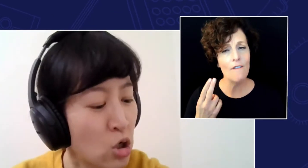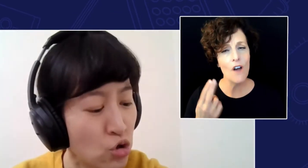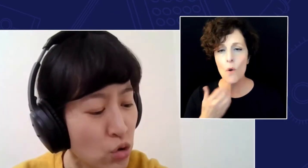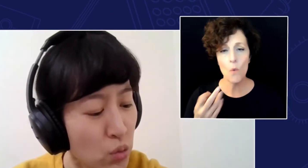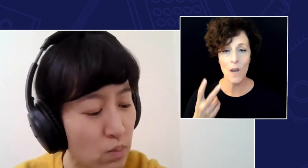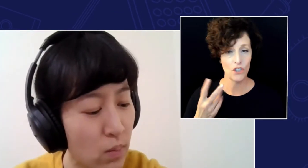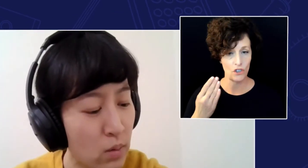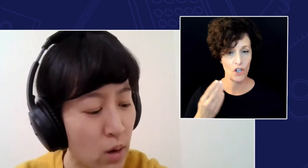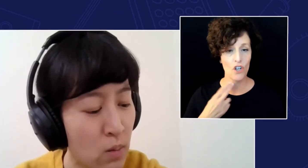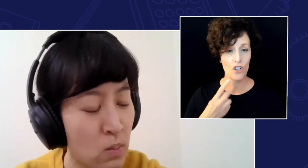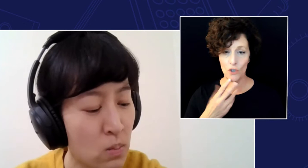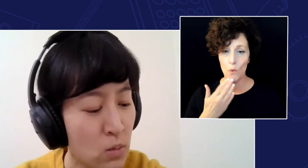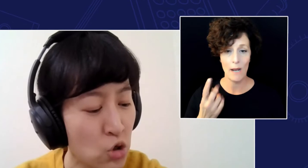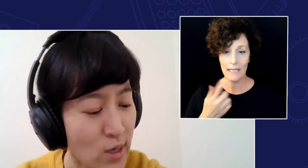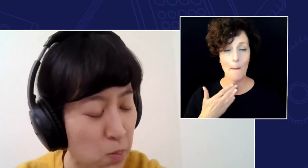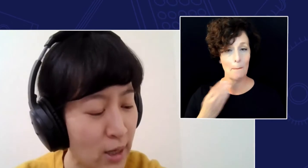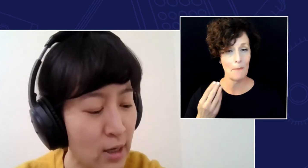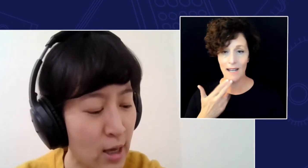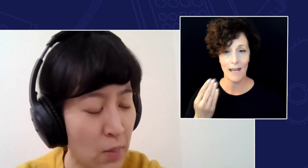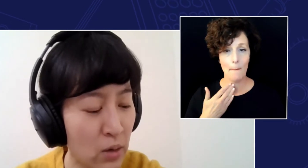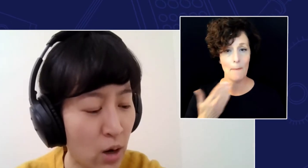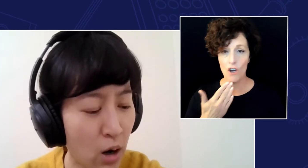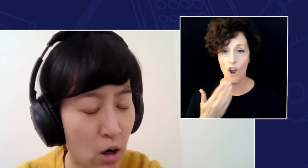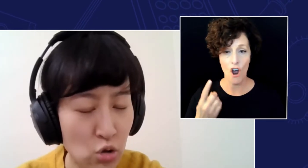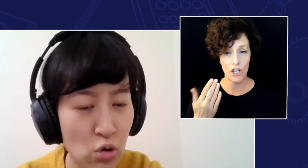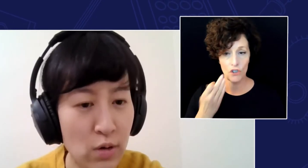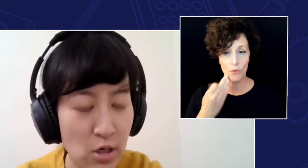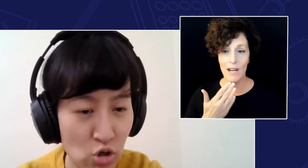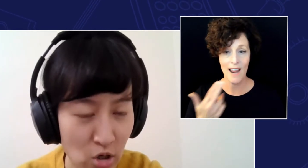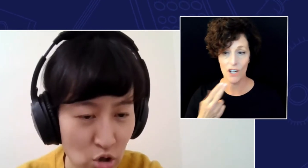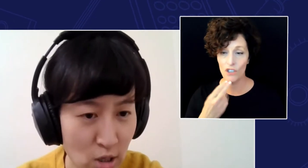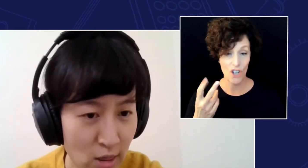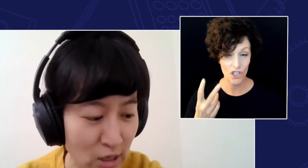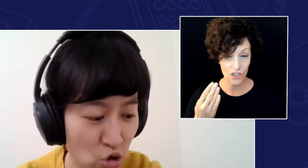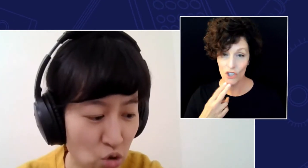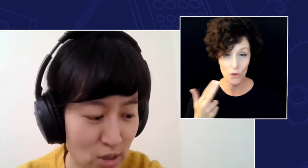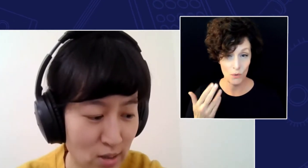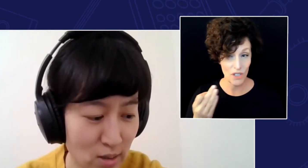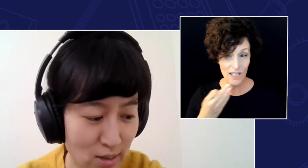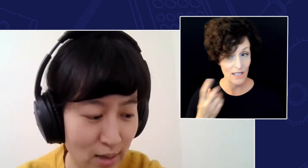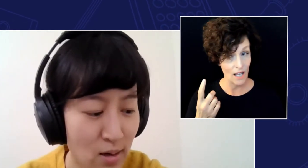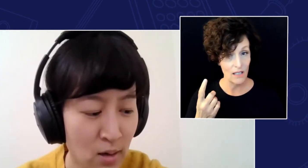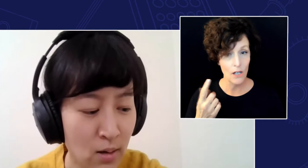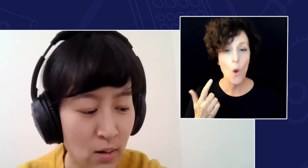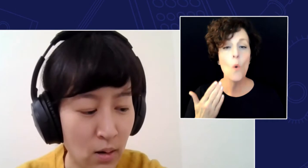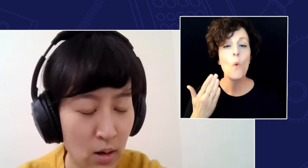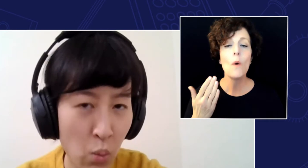Could you... Could you explain again, about the ‘auditory exhaustion’ that you just said?